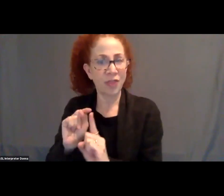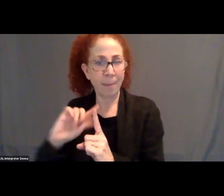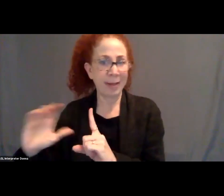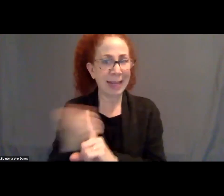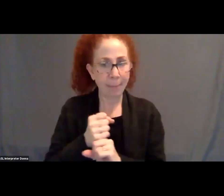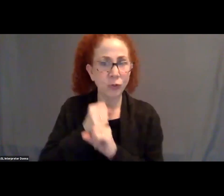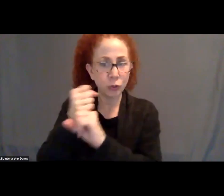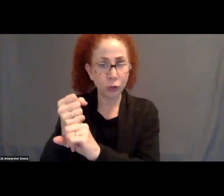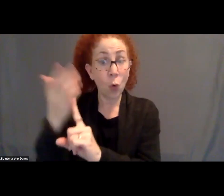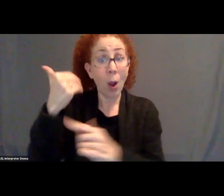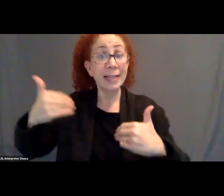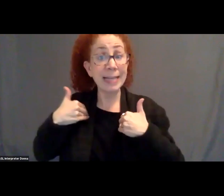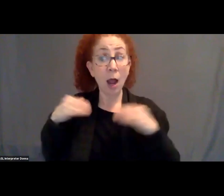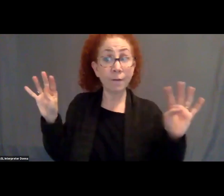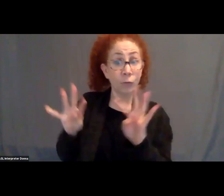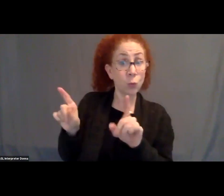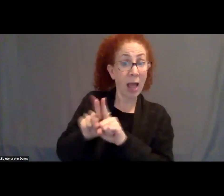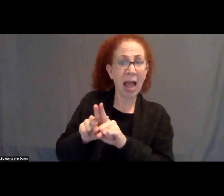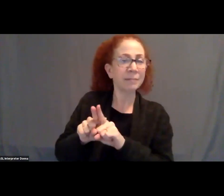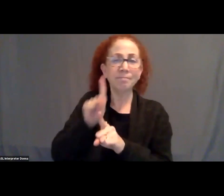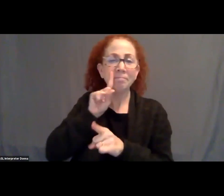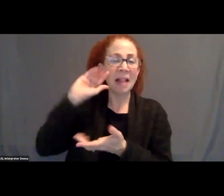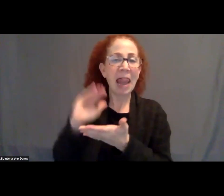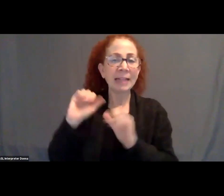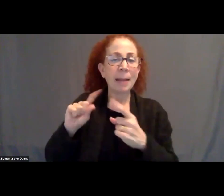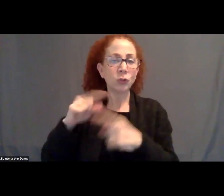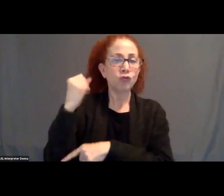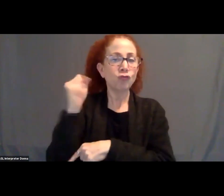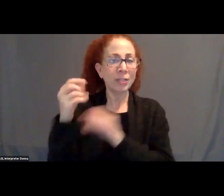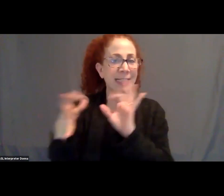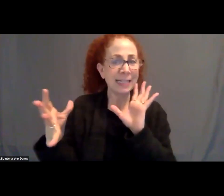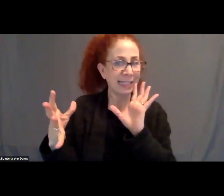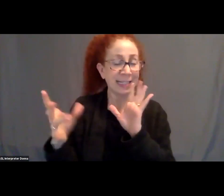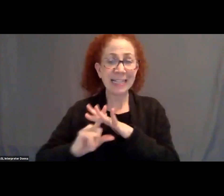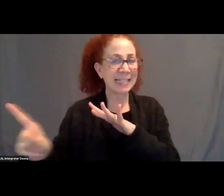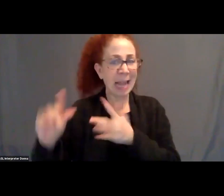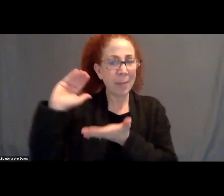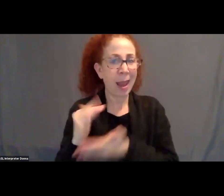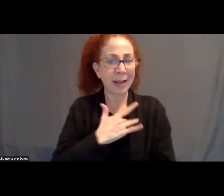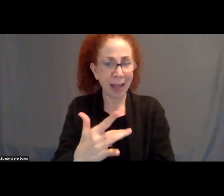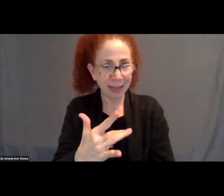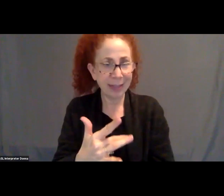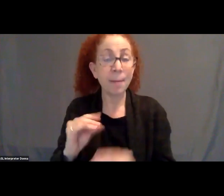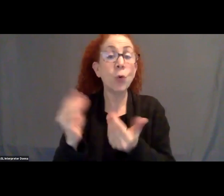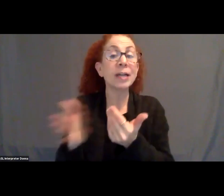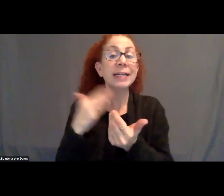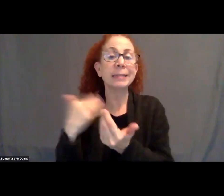as they were seen to be less able to resist, less likely to escape, and more easily assimilated